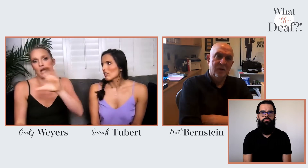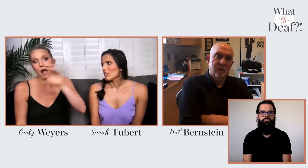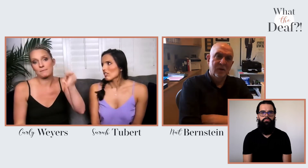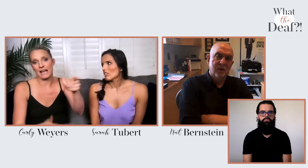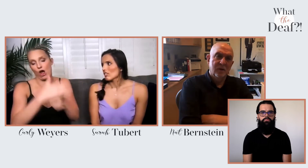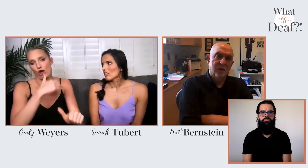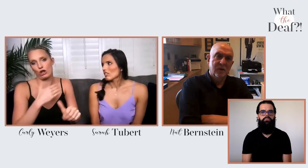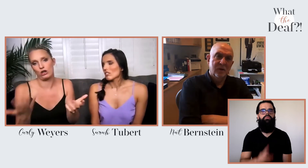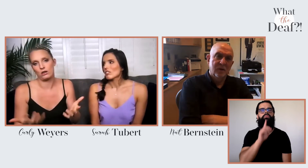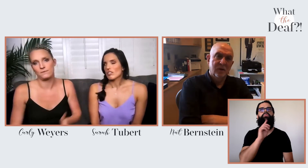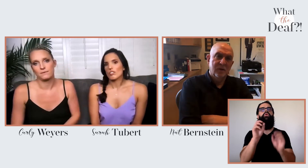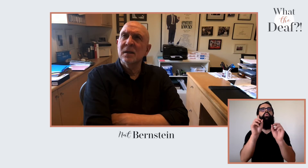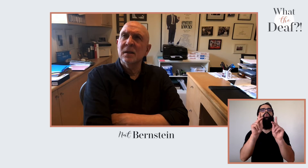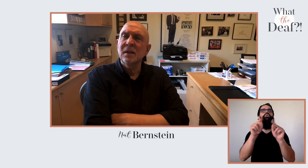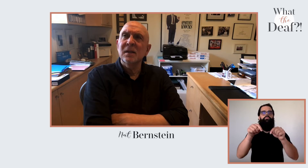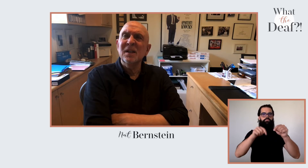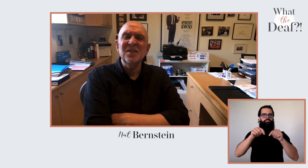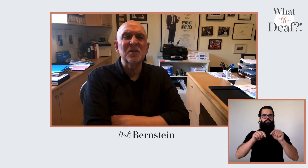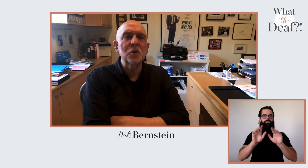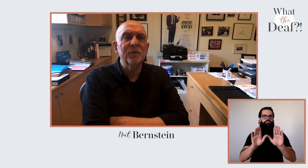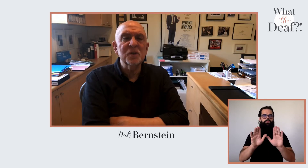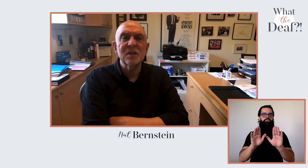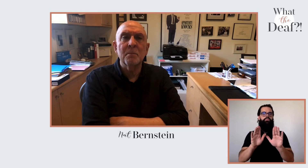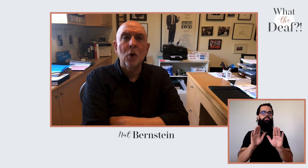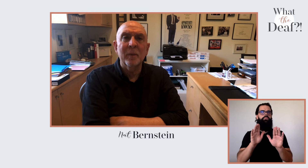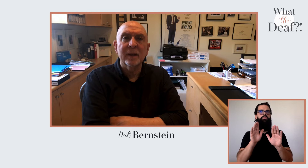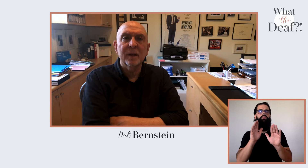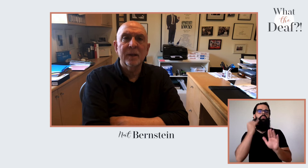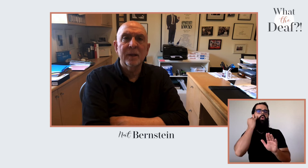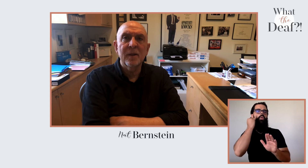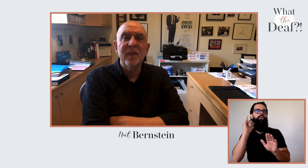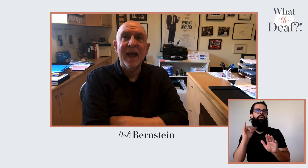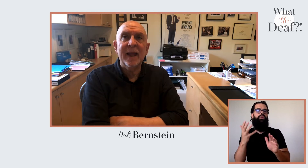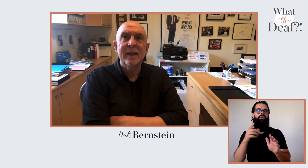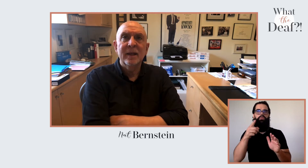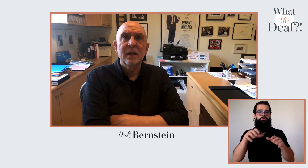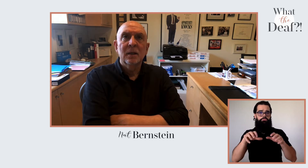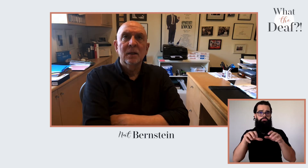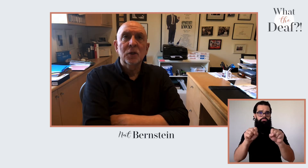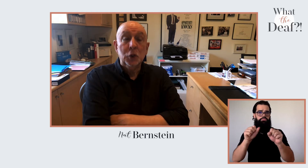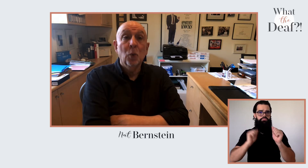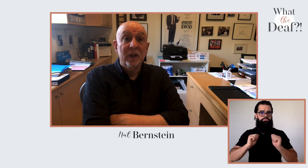or what company they're under. Let's assume for just a moment that you wanted